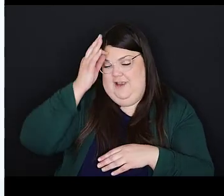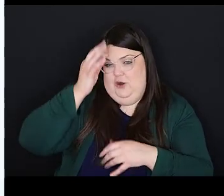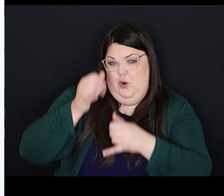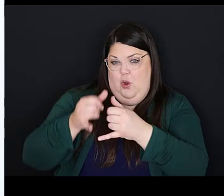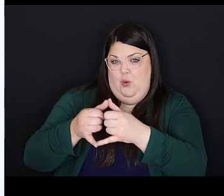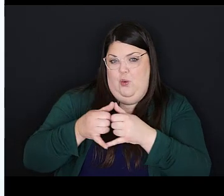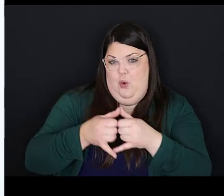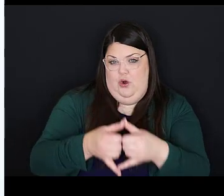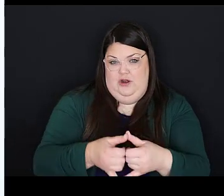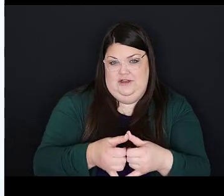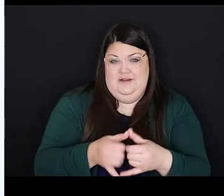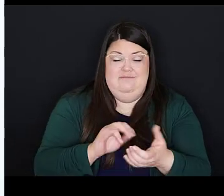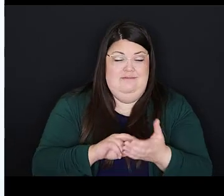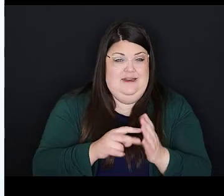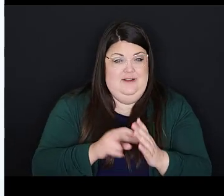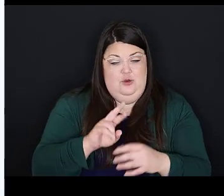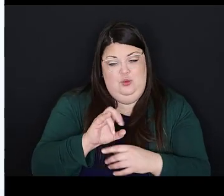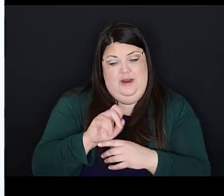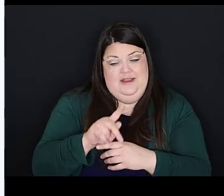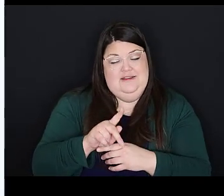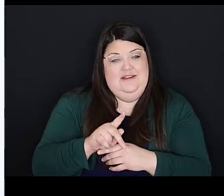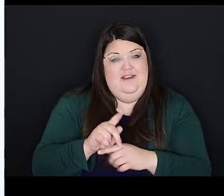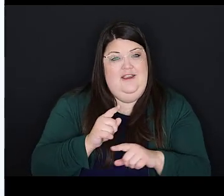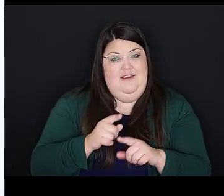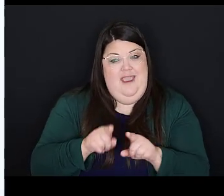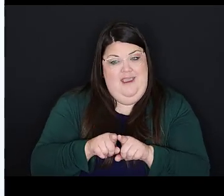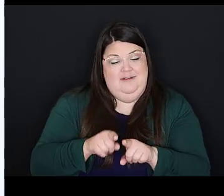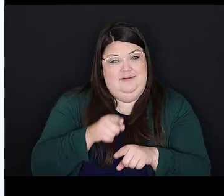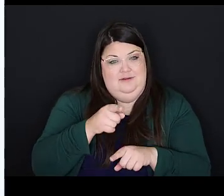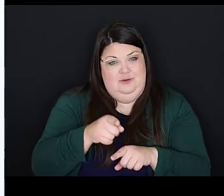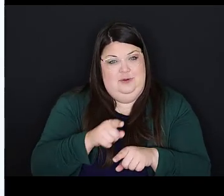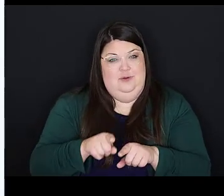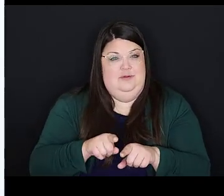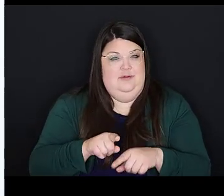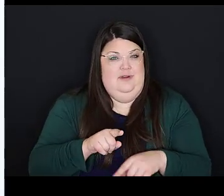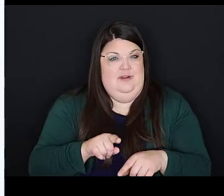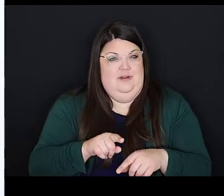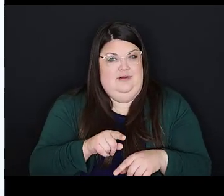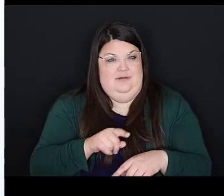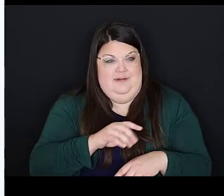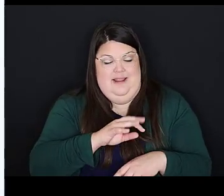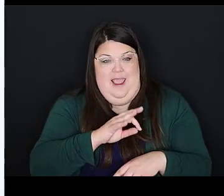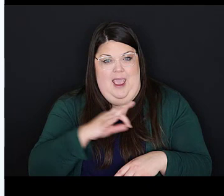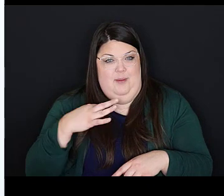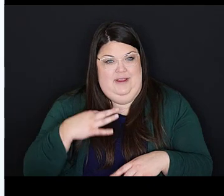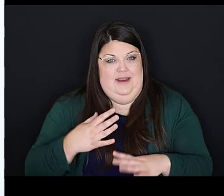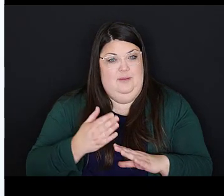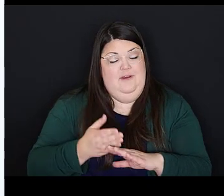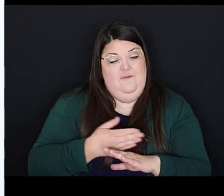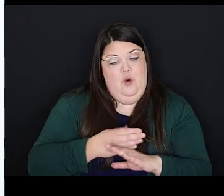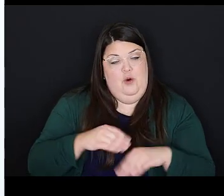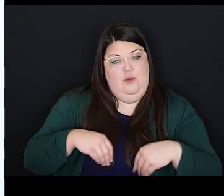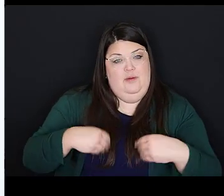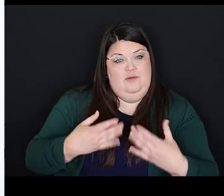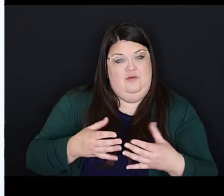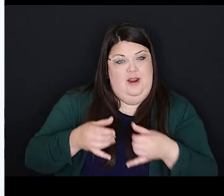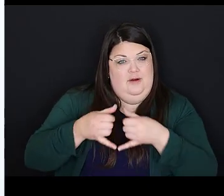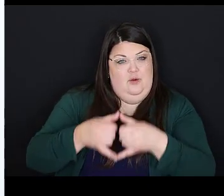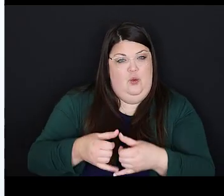the risk posed by you as an applicant--before we make an award. In doing so, we must consider any